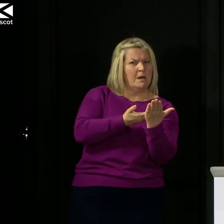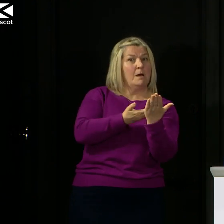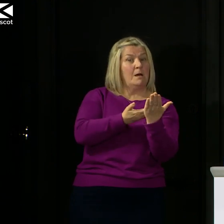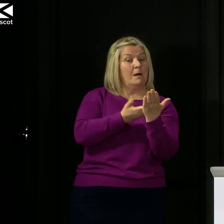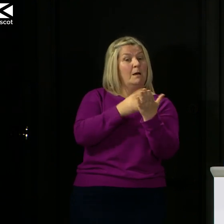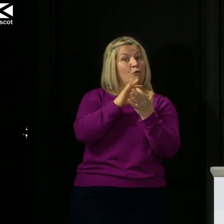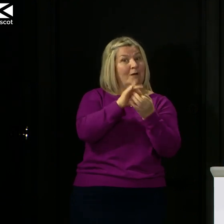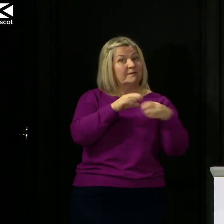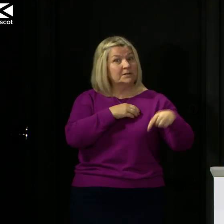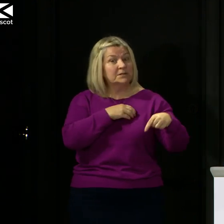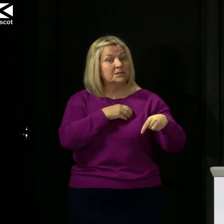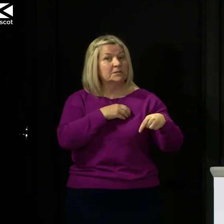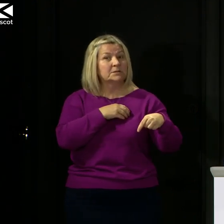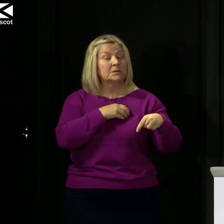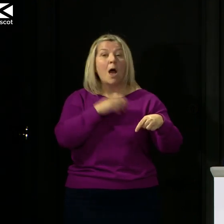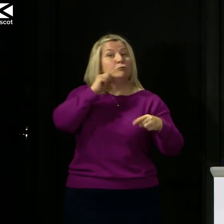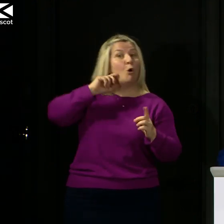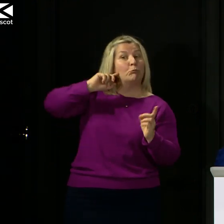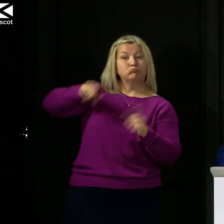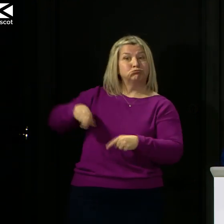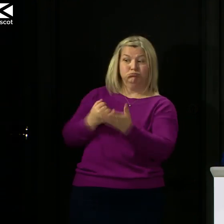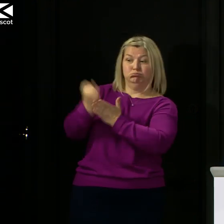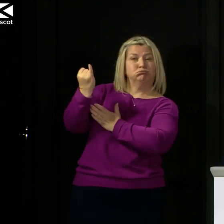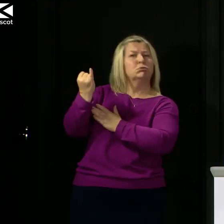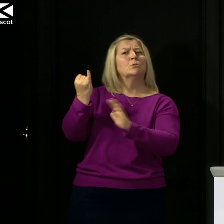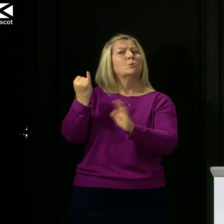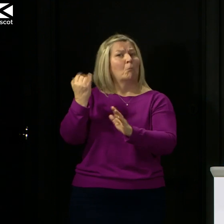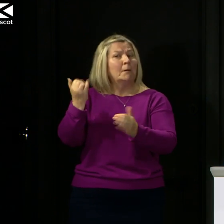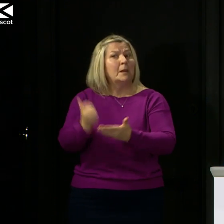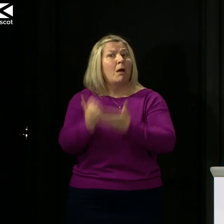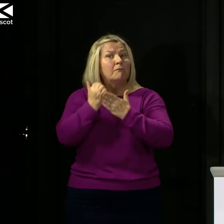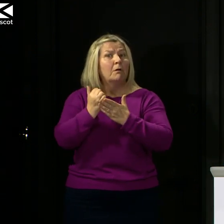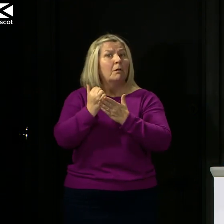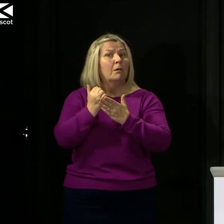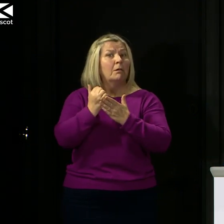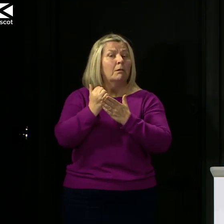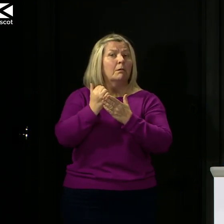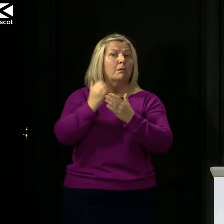in any way turning my mind against using it, it may well be a very helpful tool to use